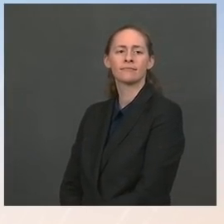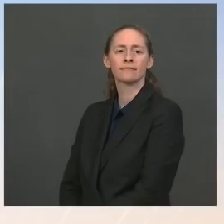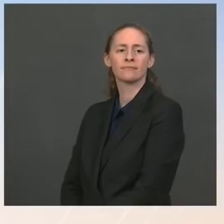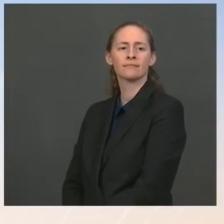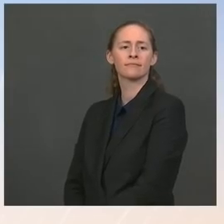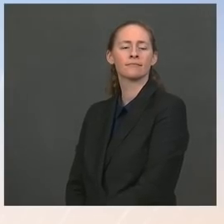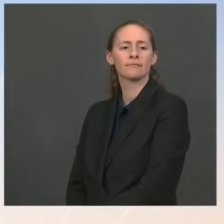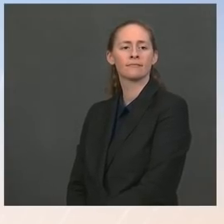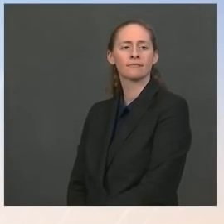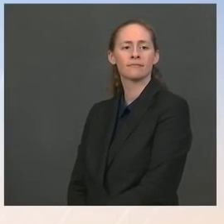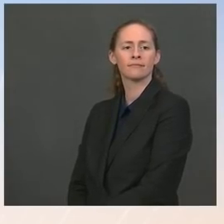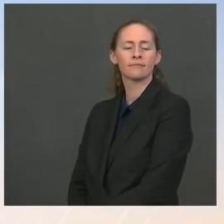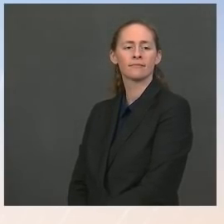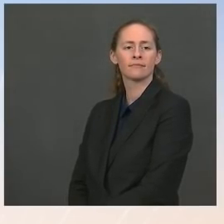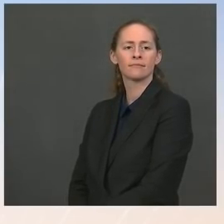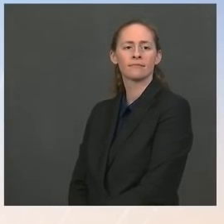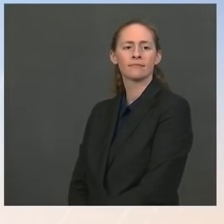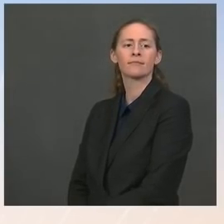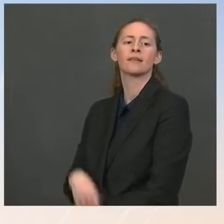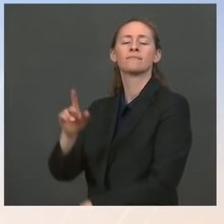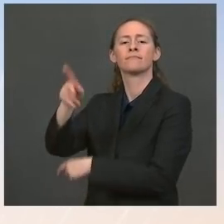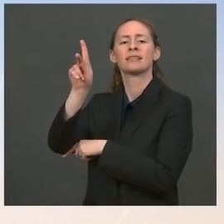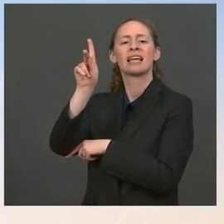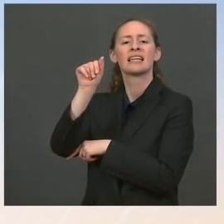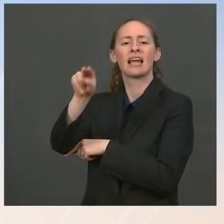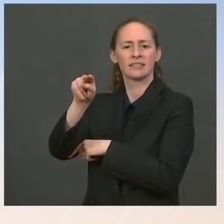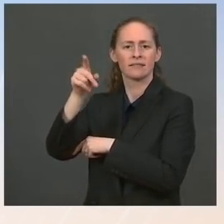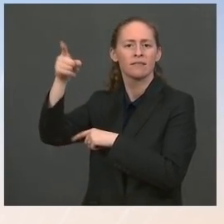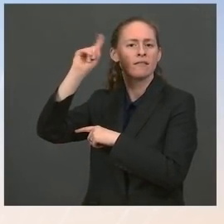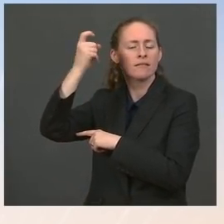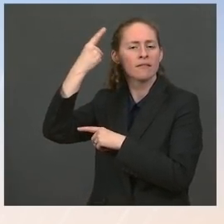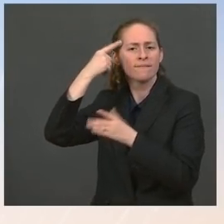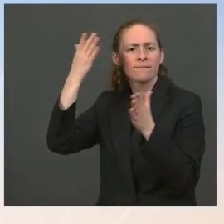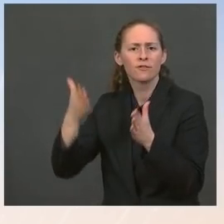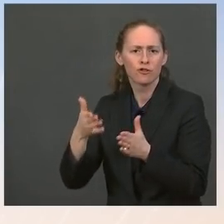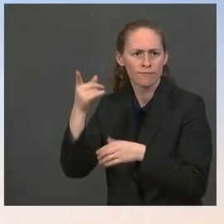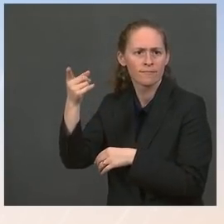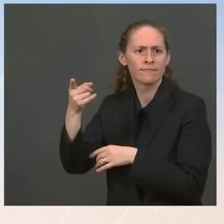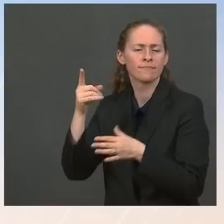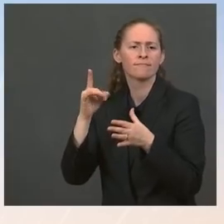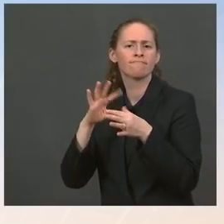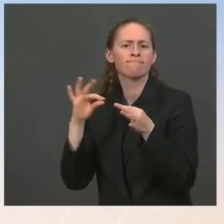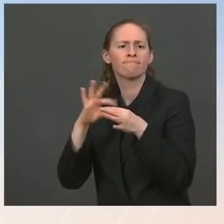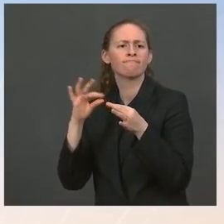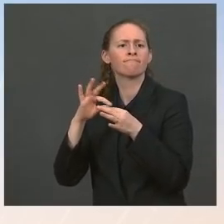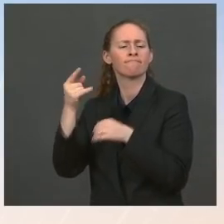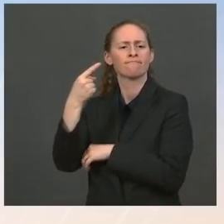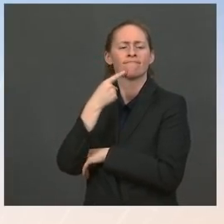put out a statement Friday criticizing the OSHA rule, saying she doesn't believe this directive is the "correct,